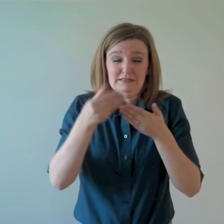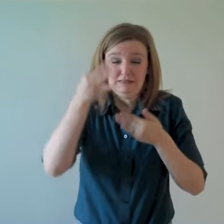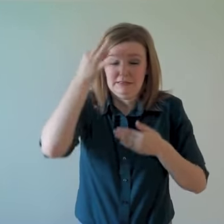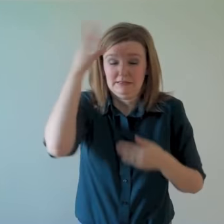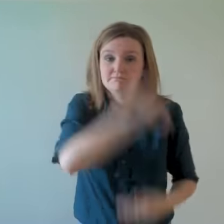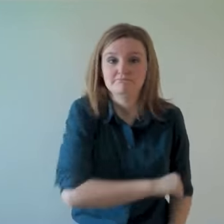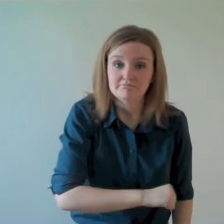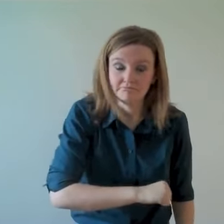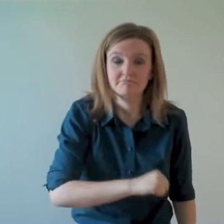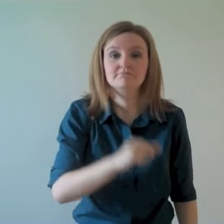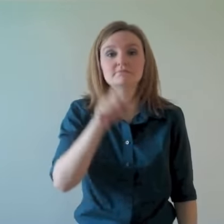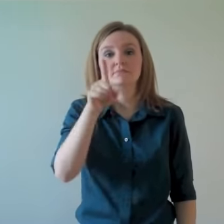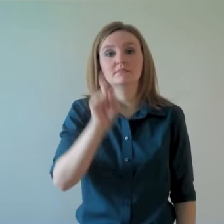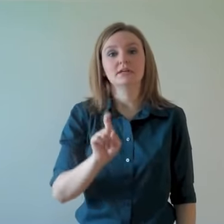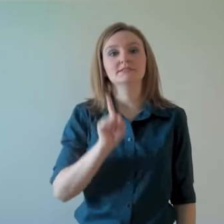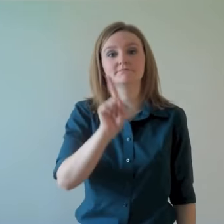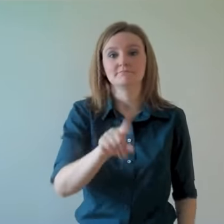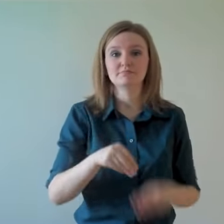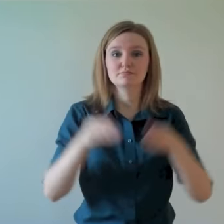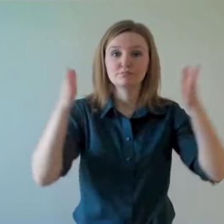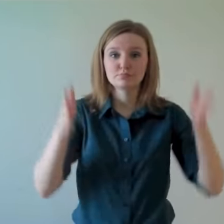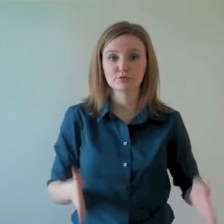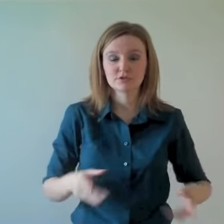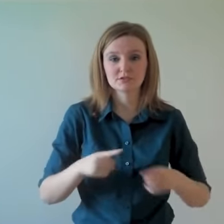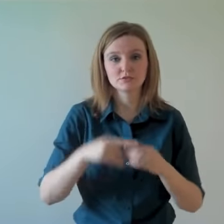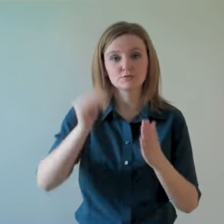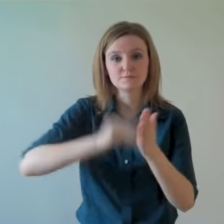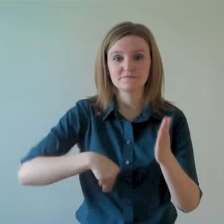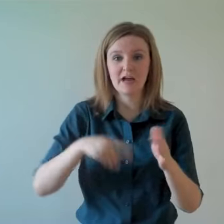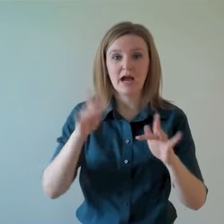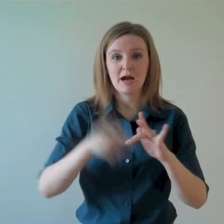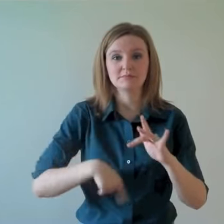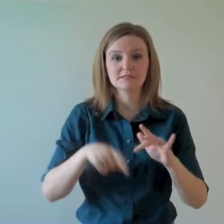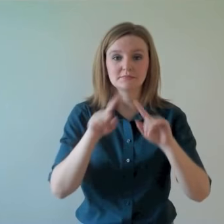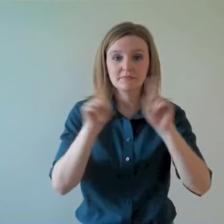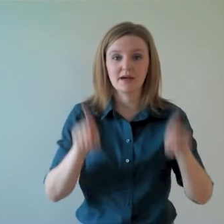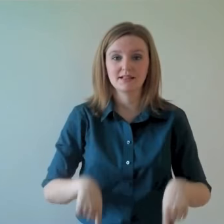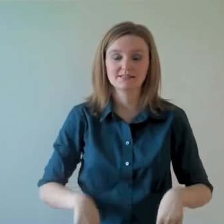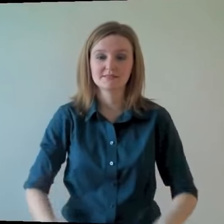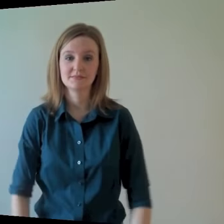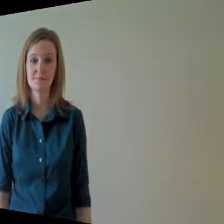If the deadline is getting close and you realize, 'shoot, you've missed it' you must fill out your absentee ballot in person.